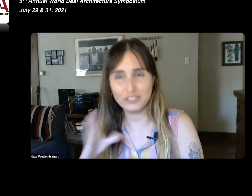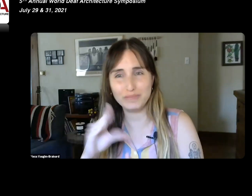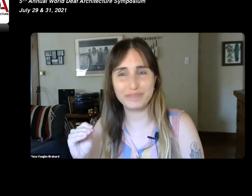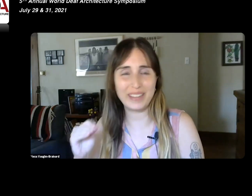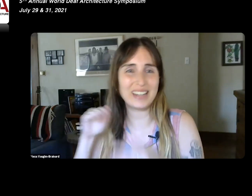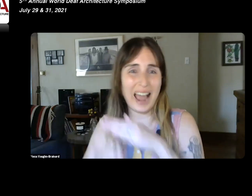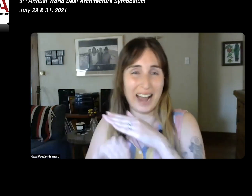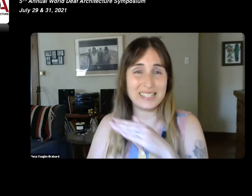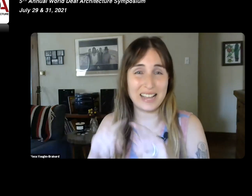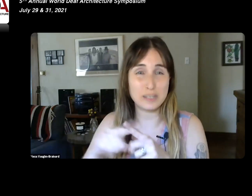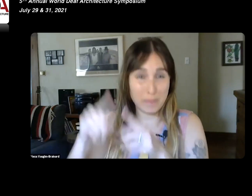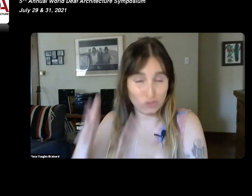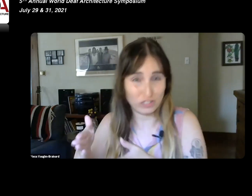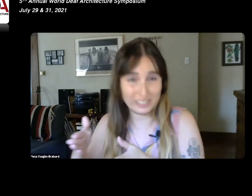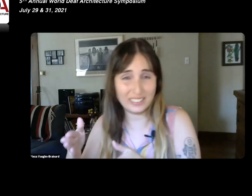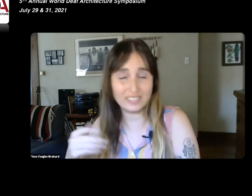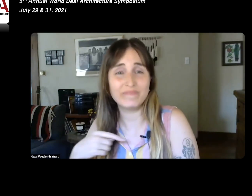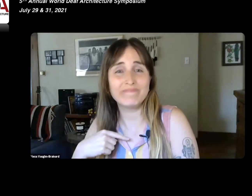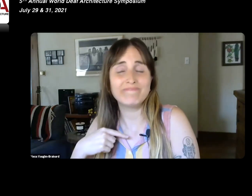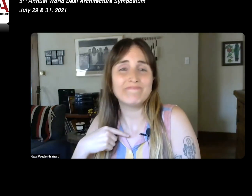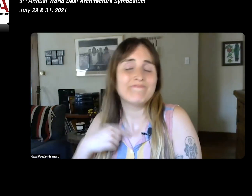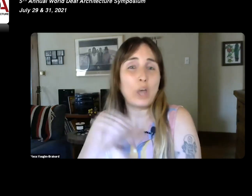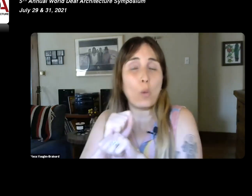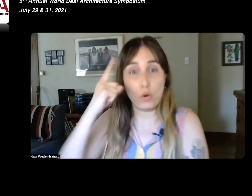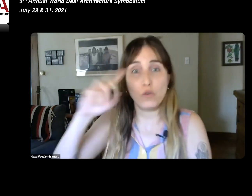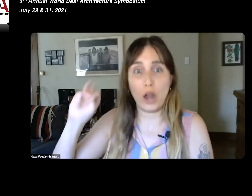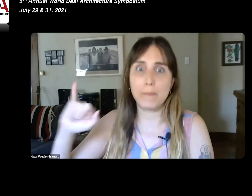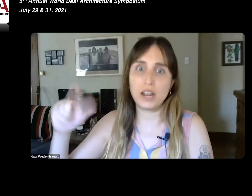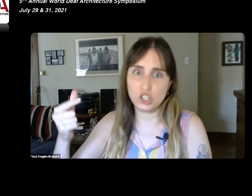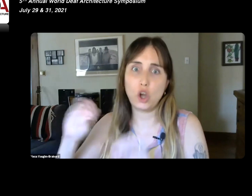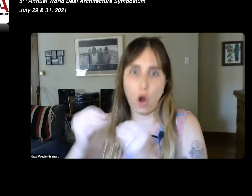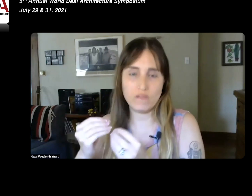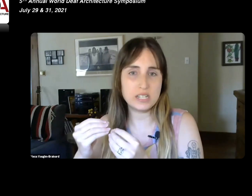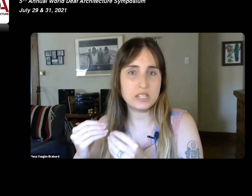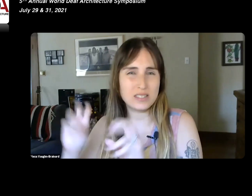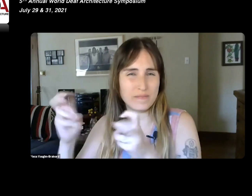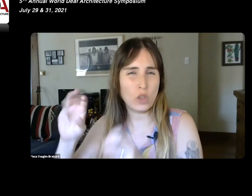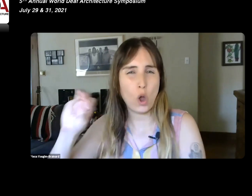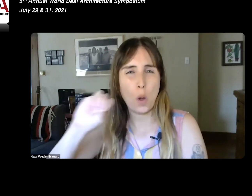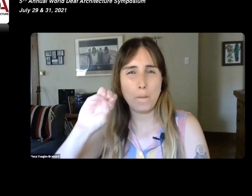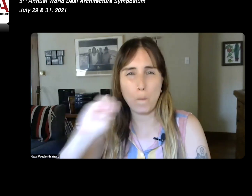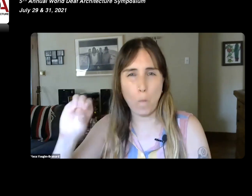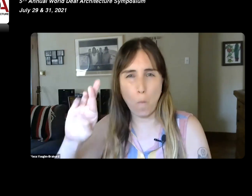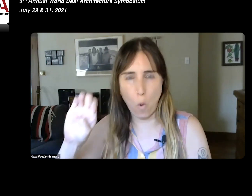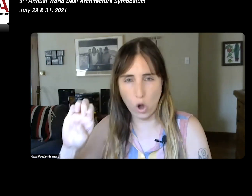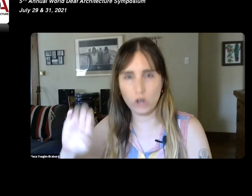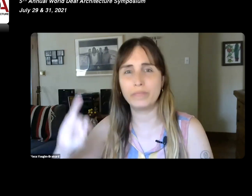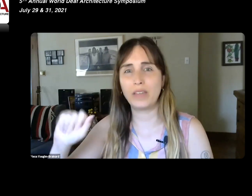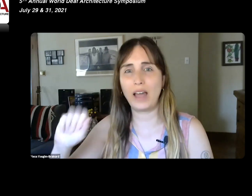I'm a Landscape Designer and Access Specialist. I do work for the MIG office.